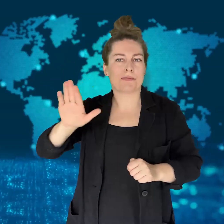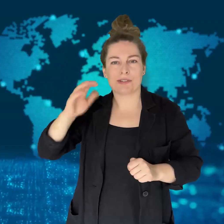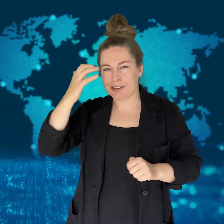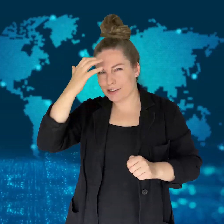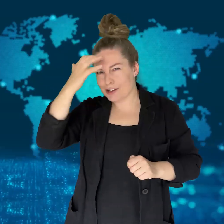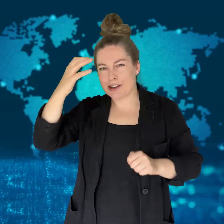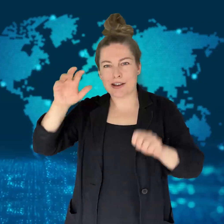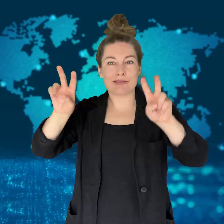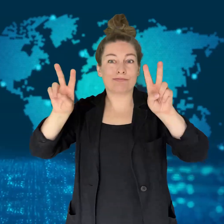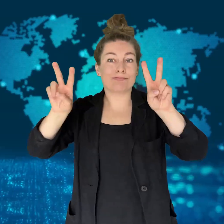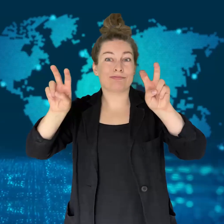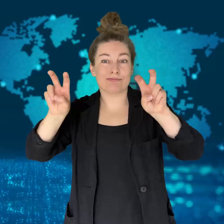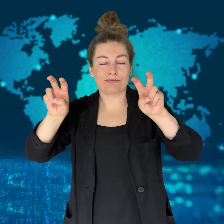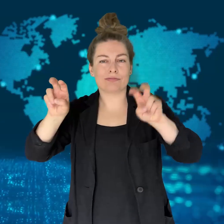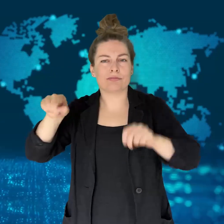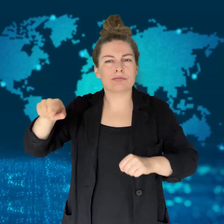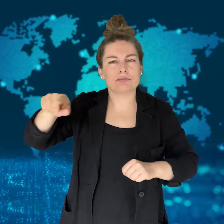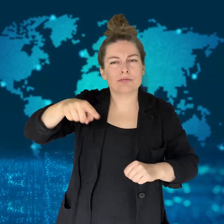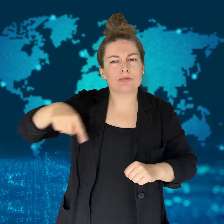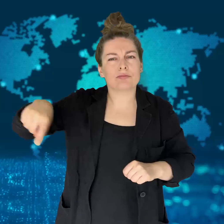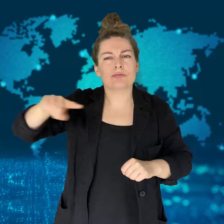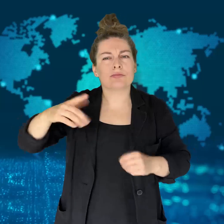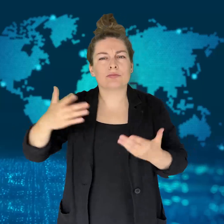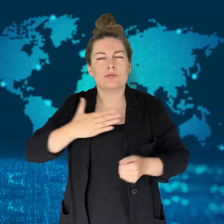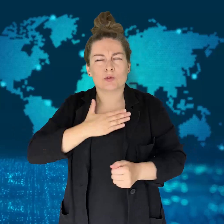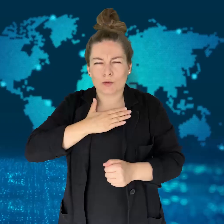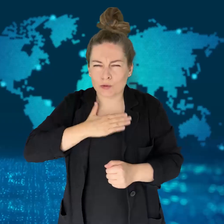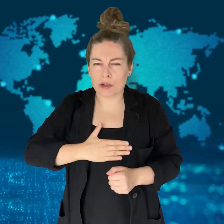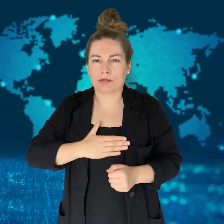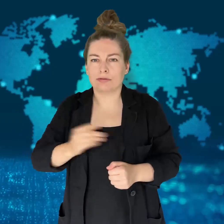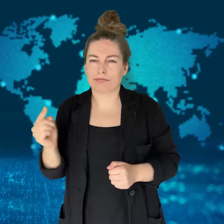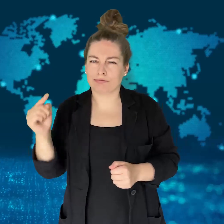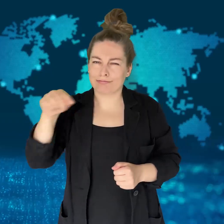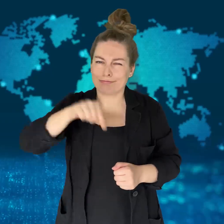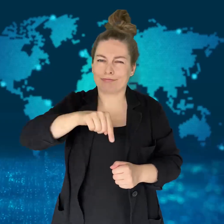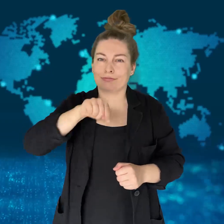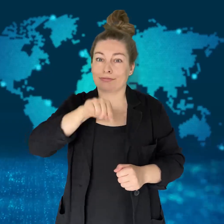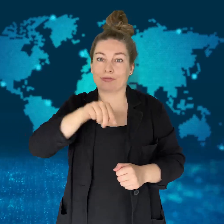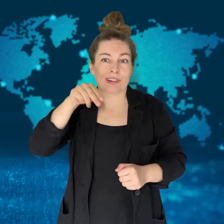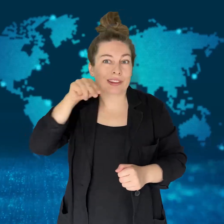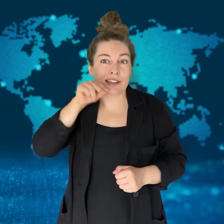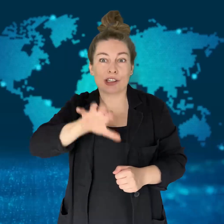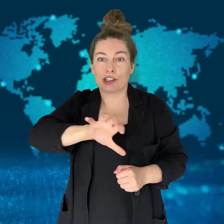the militants had previously kidnapped.